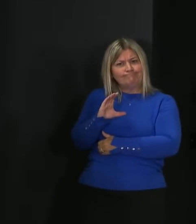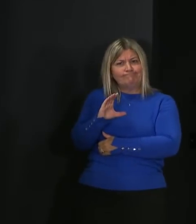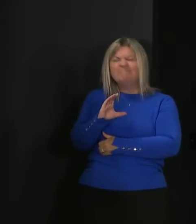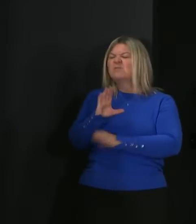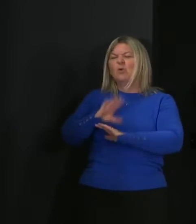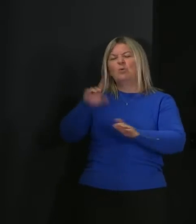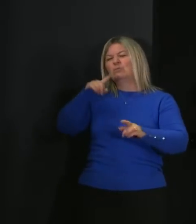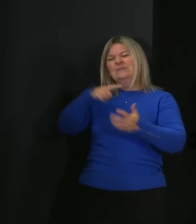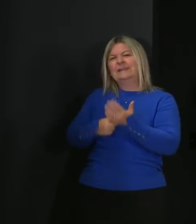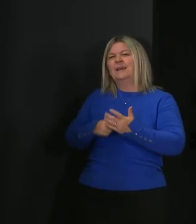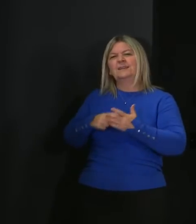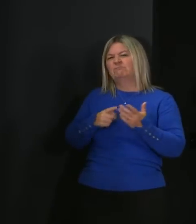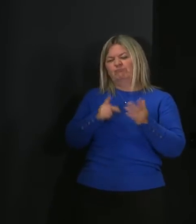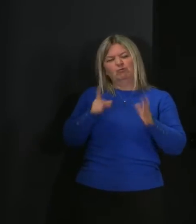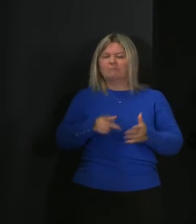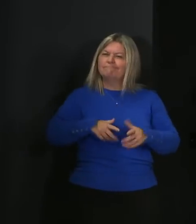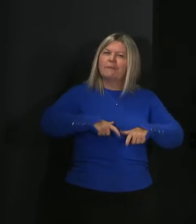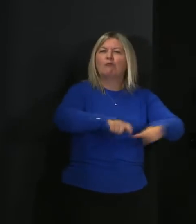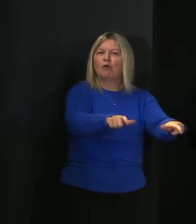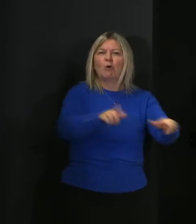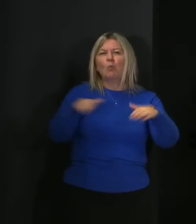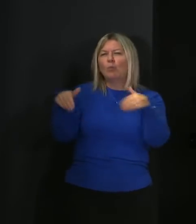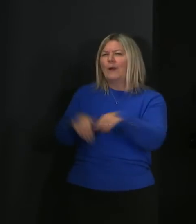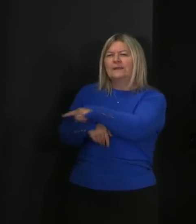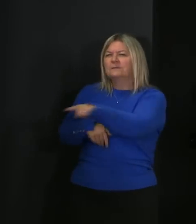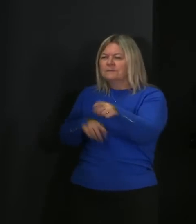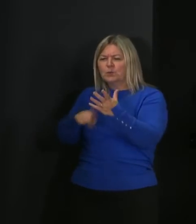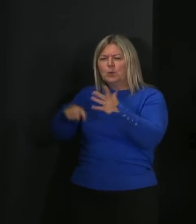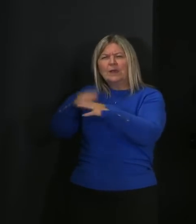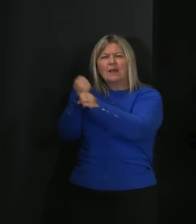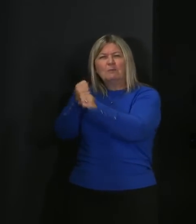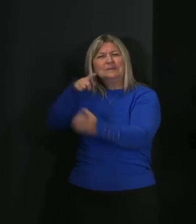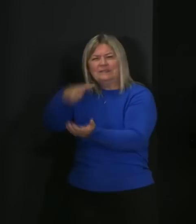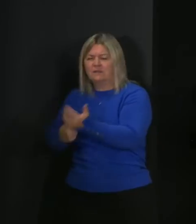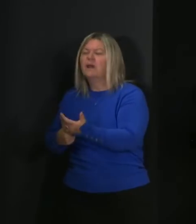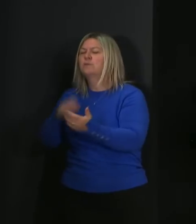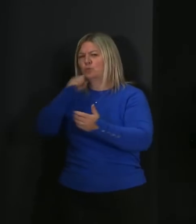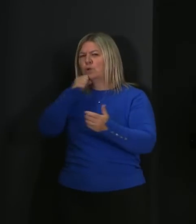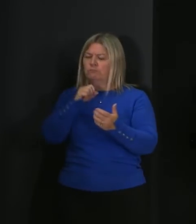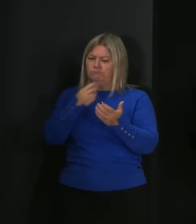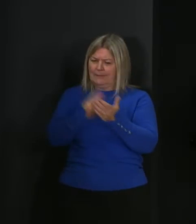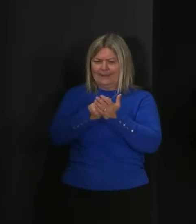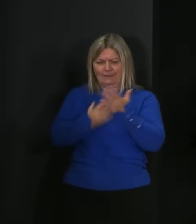answer. Self-isolation is essential to break the chains of transmission of this awful virus